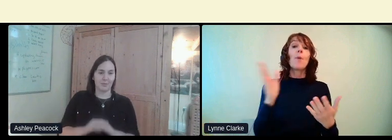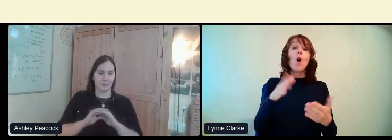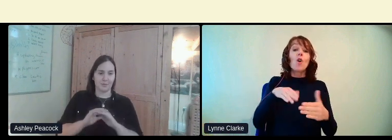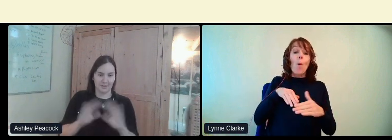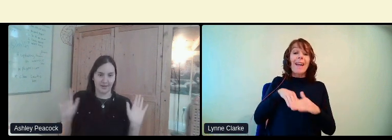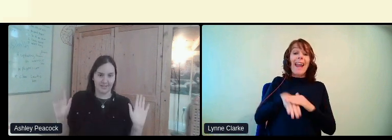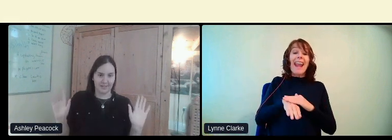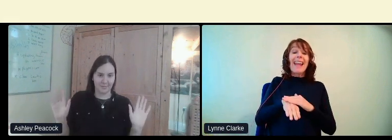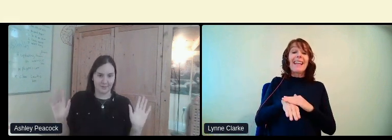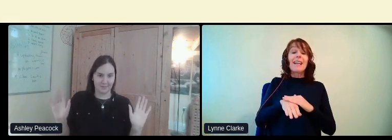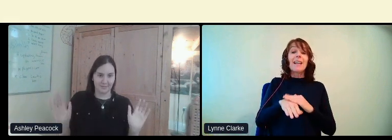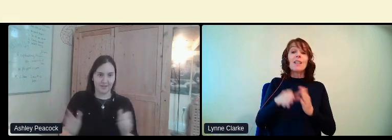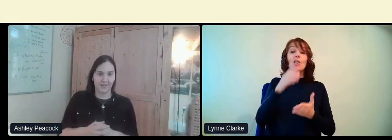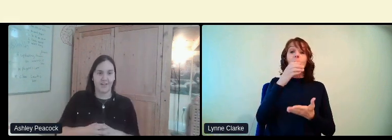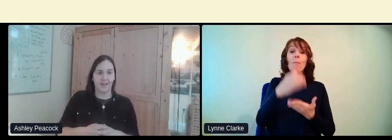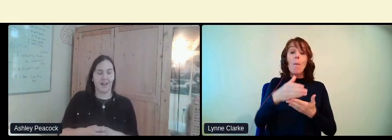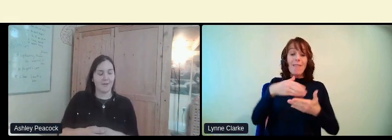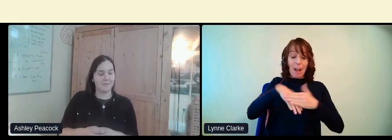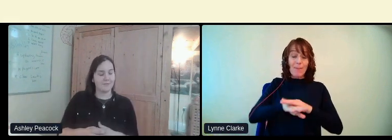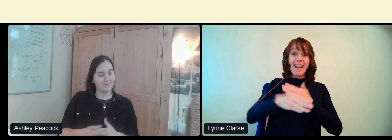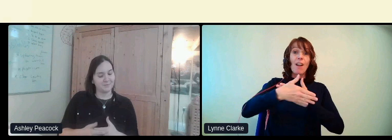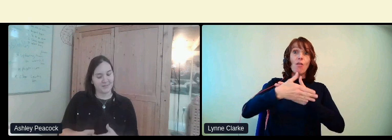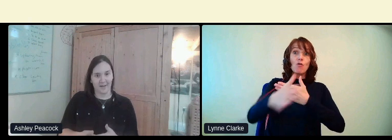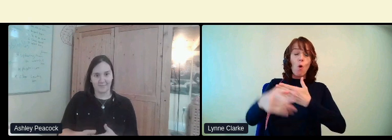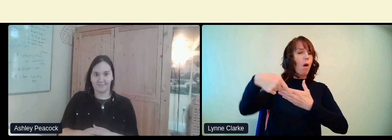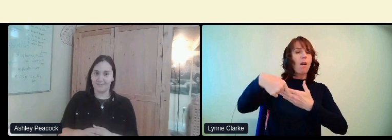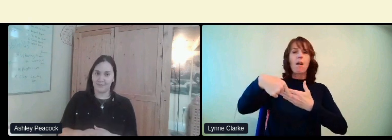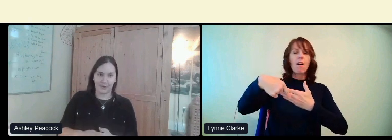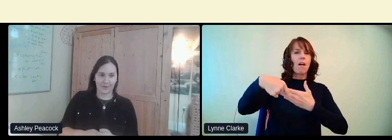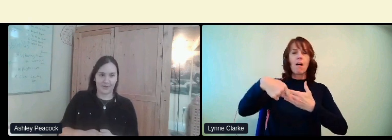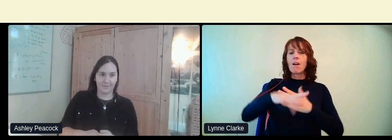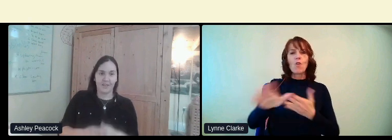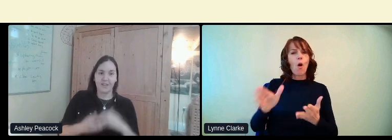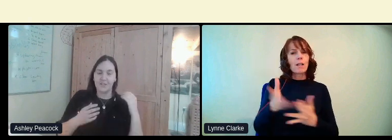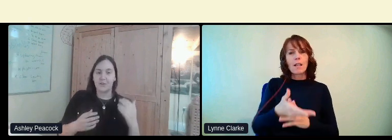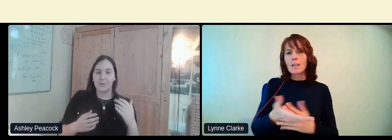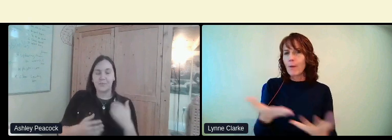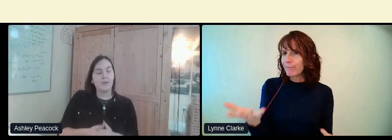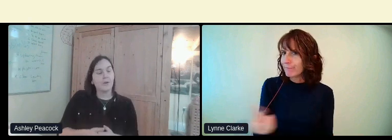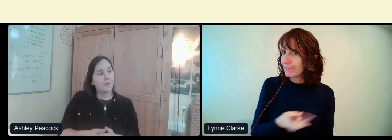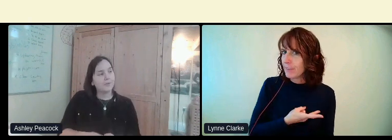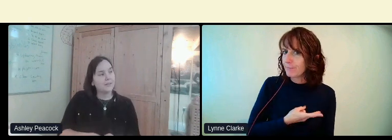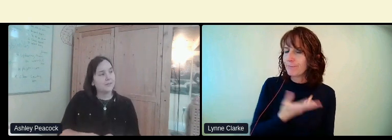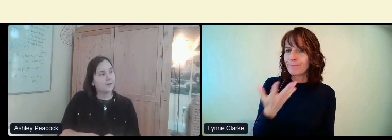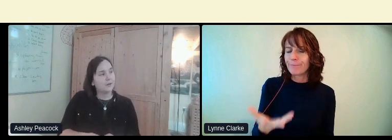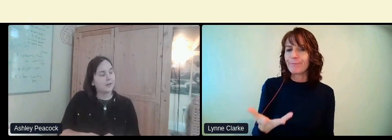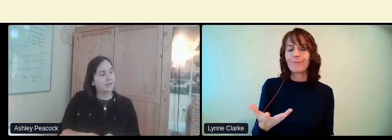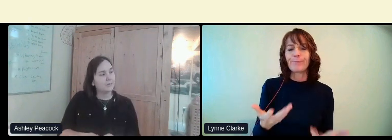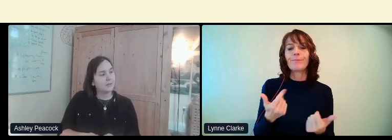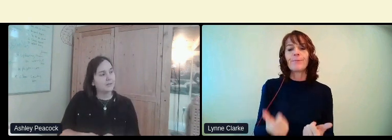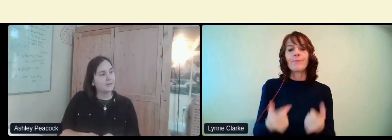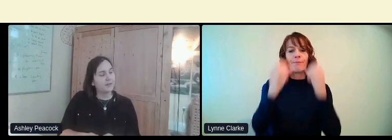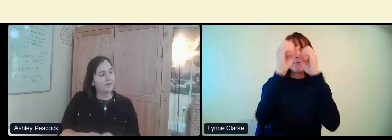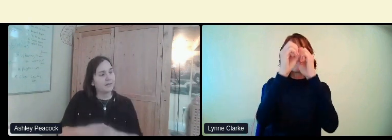was not accessible. Yeah not great. So hopefully now you've got a little bit of the theory